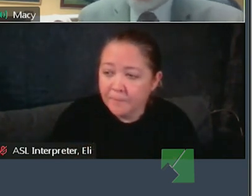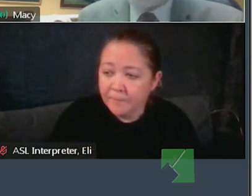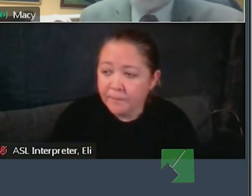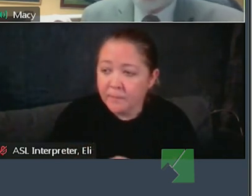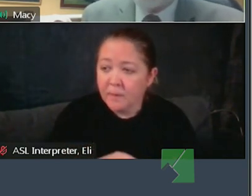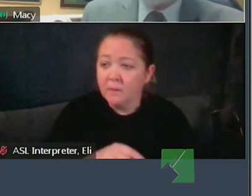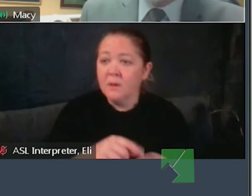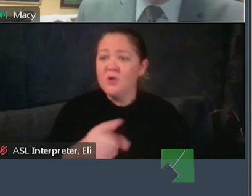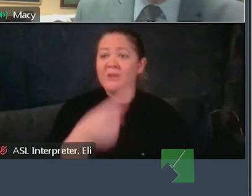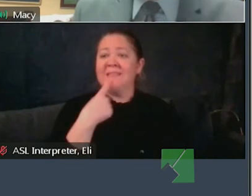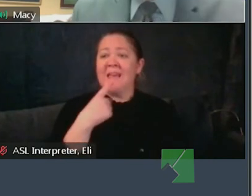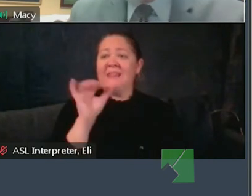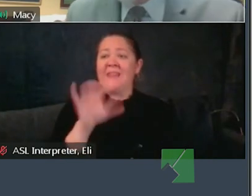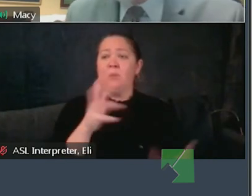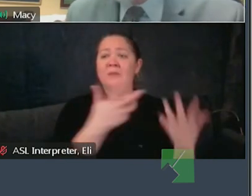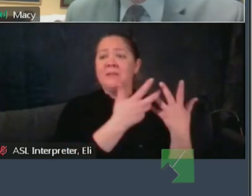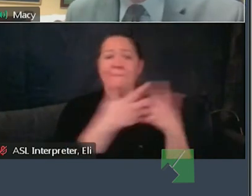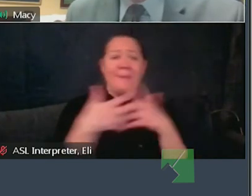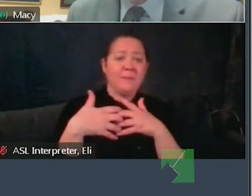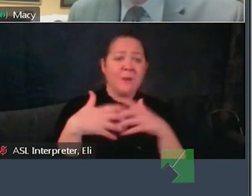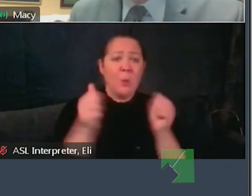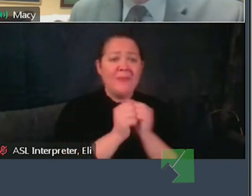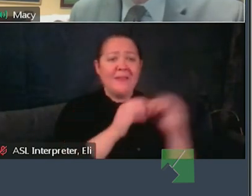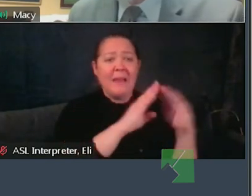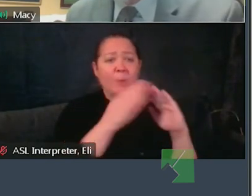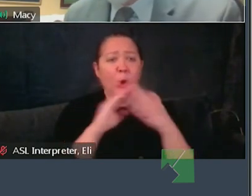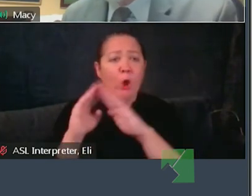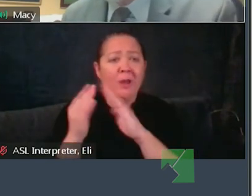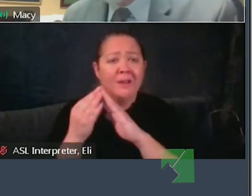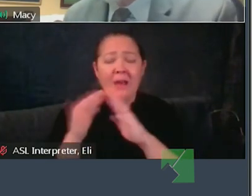with neighborhood, which we all know is something we look at and especially special obsession cases.